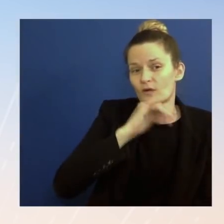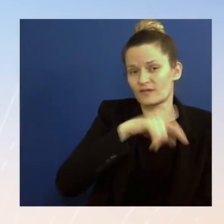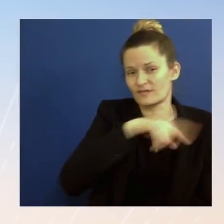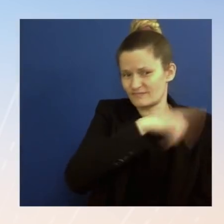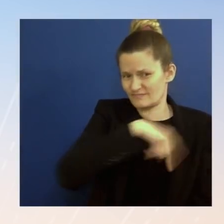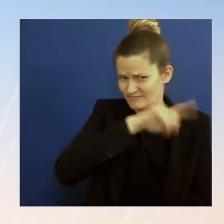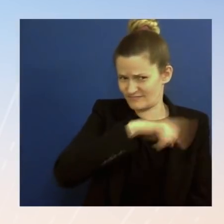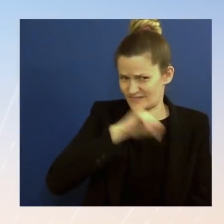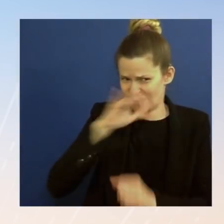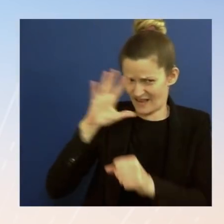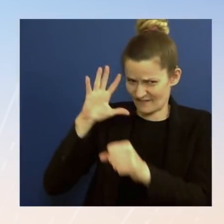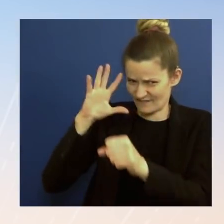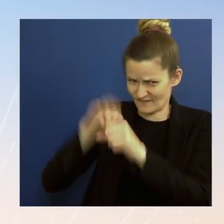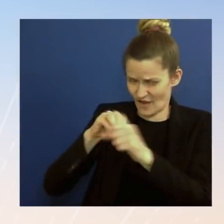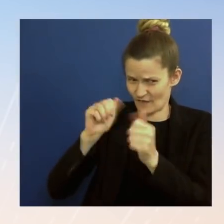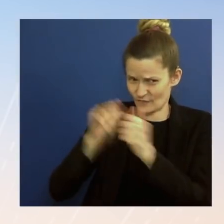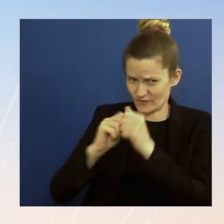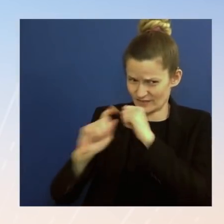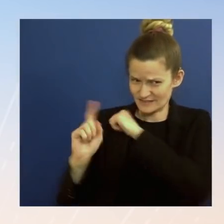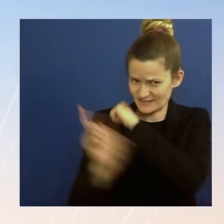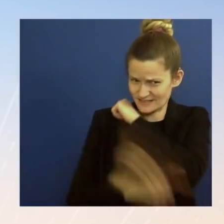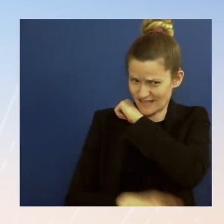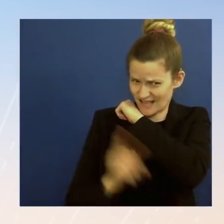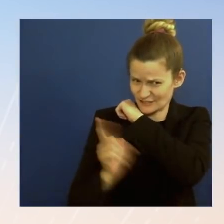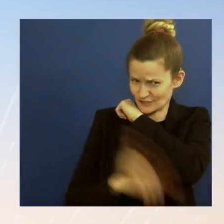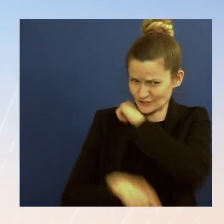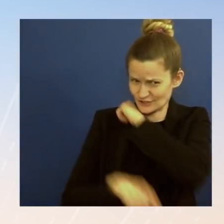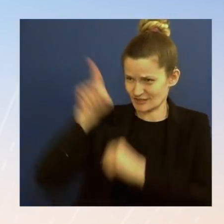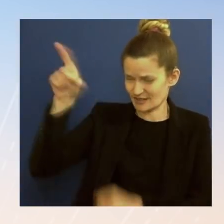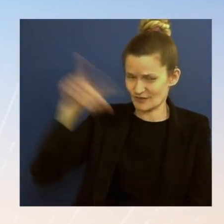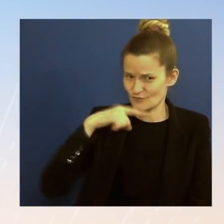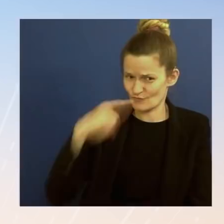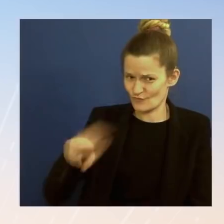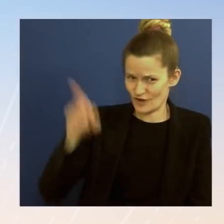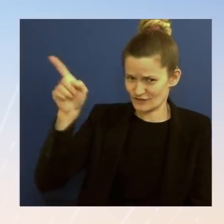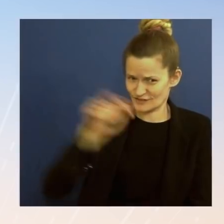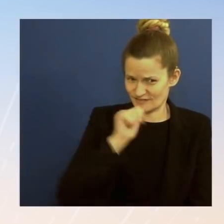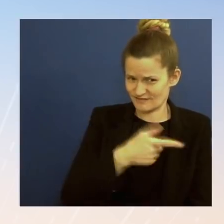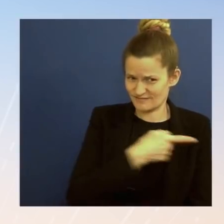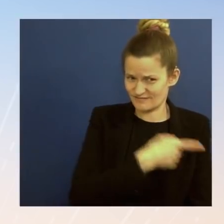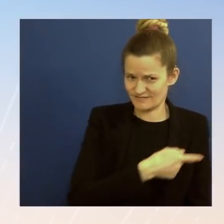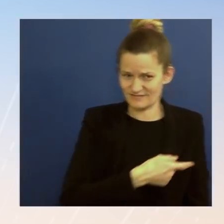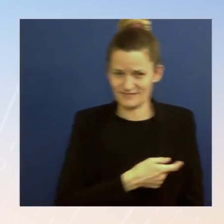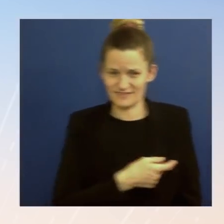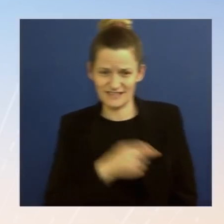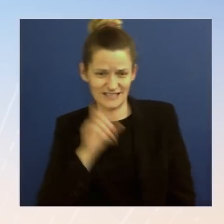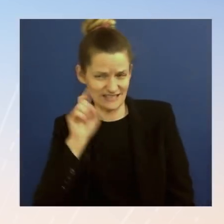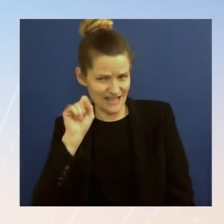Is this something that undermine the efforts from this White House and European countries?